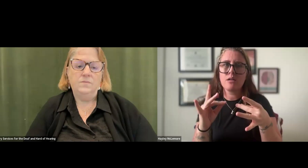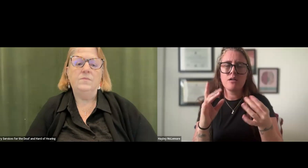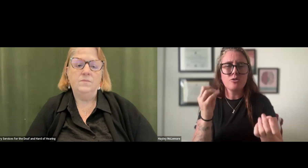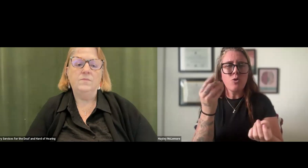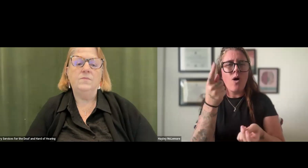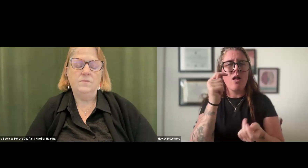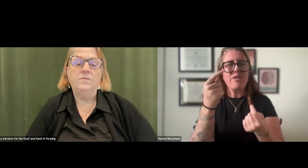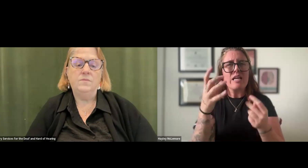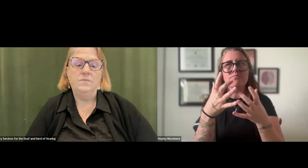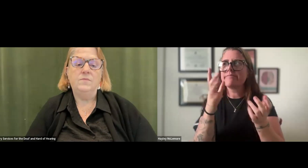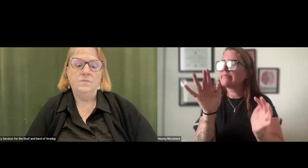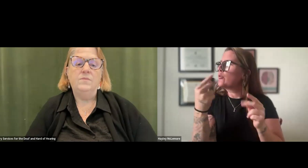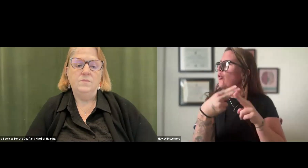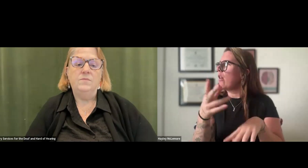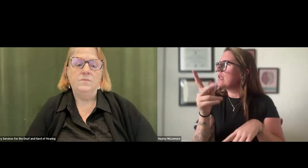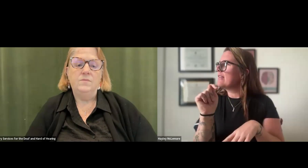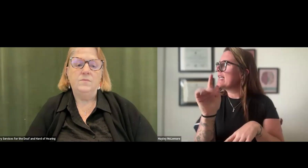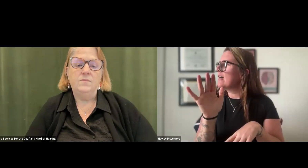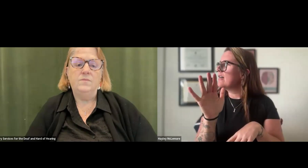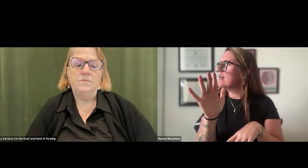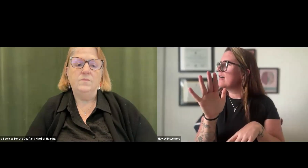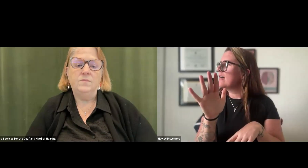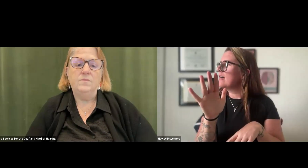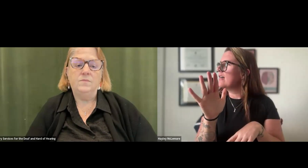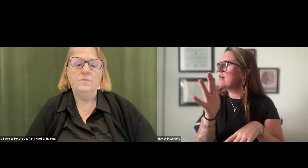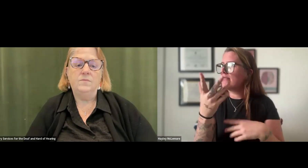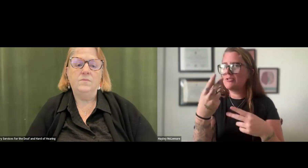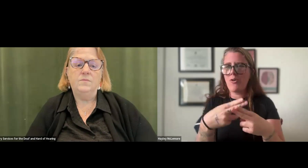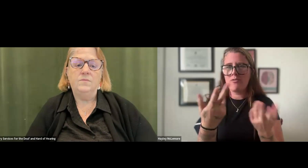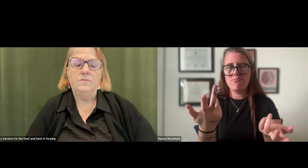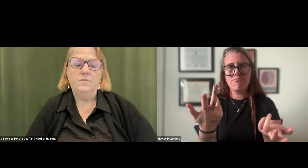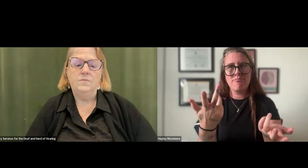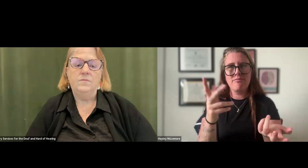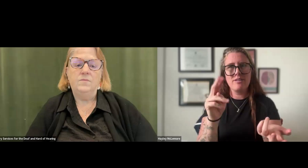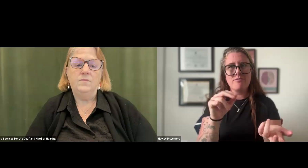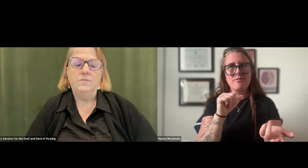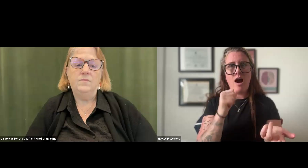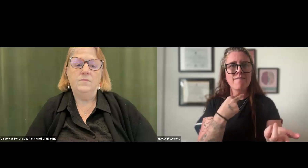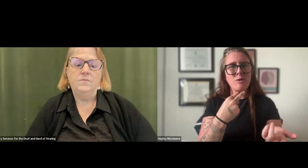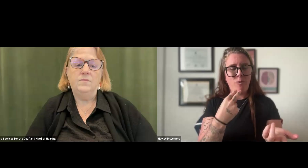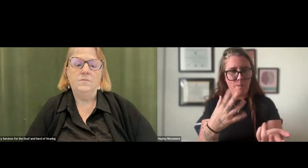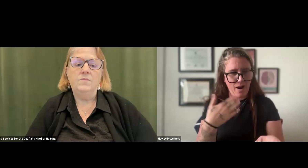Sometimes people will say or not say something, uh... to identify that they have depression.